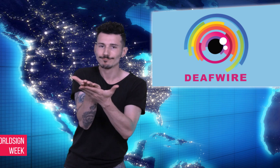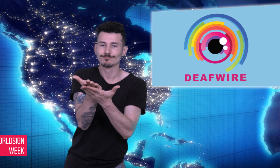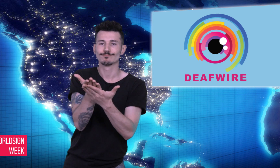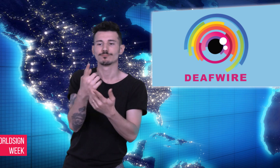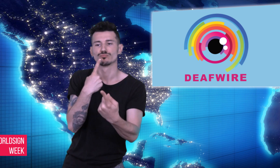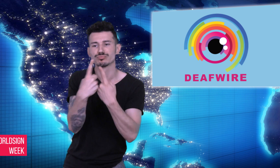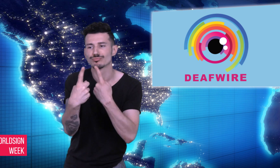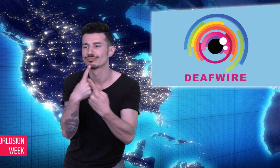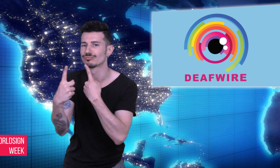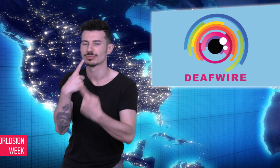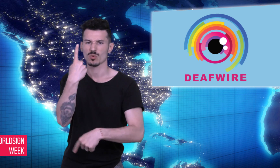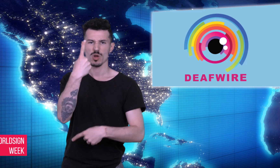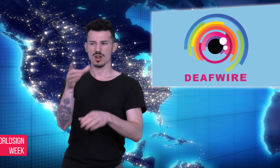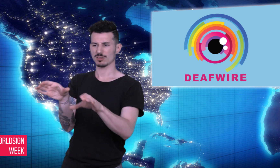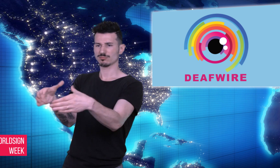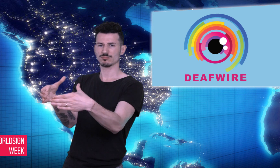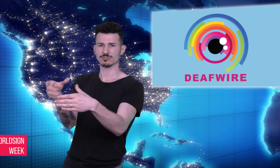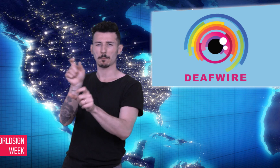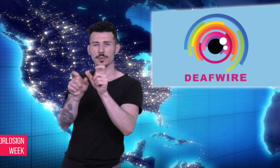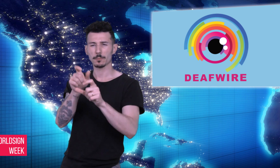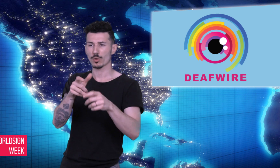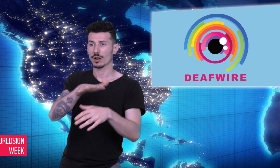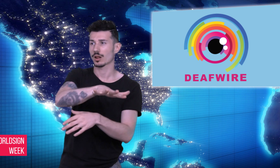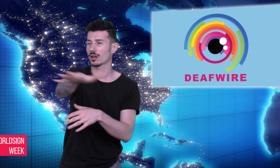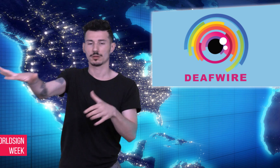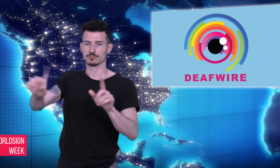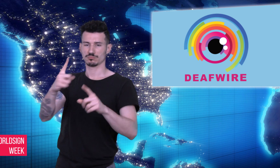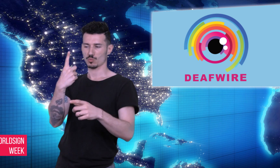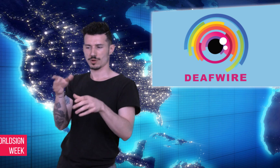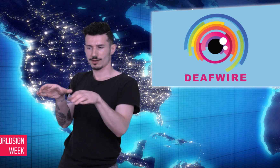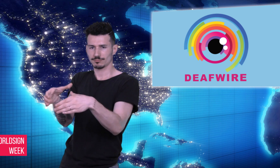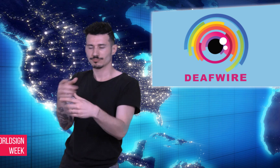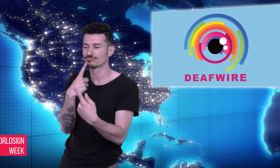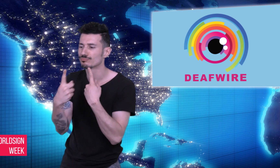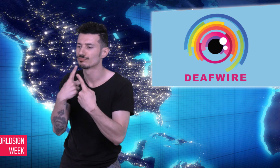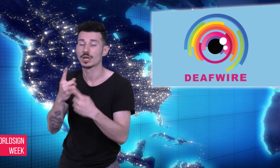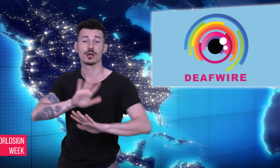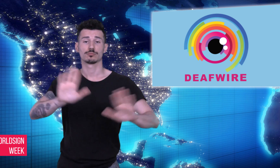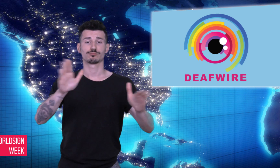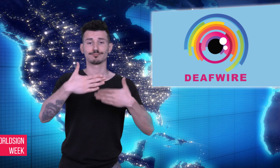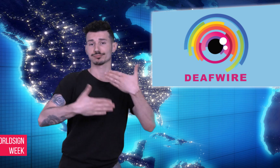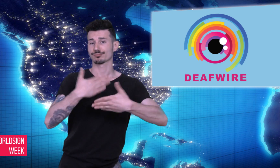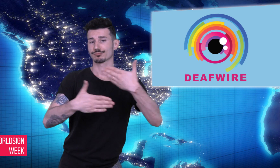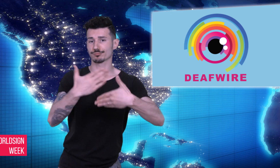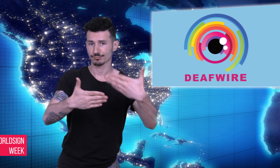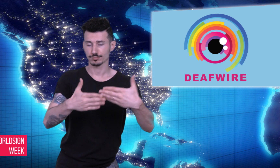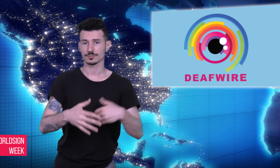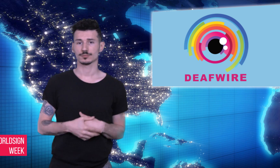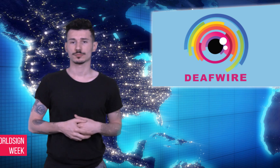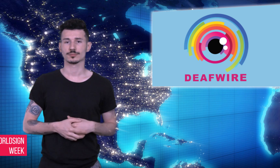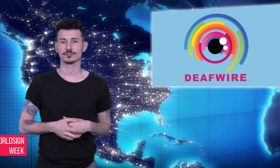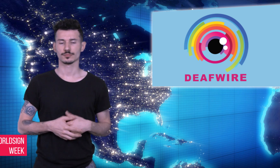10,000 people on Change.Org states that the Government has not been